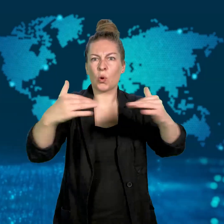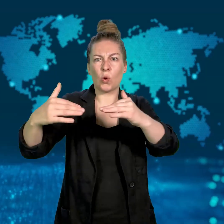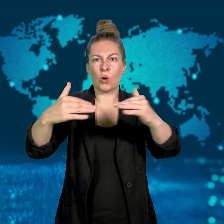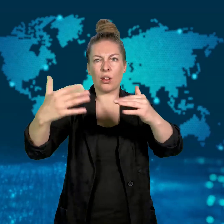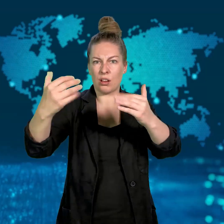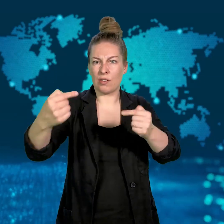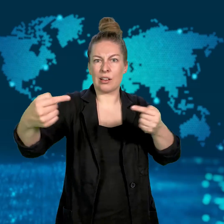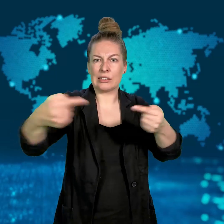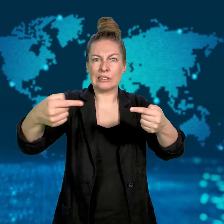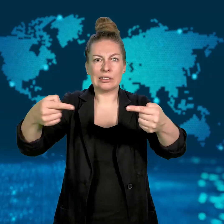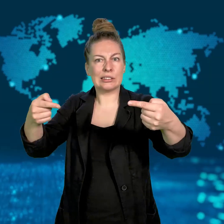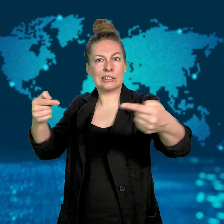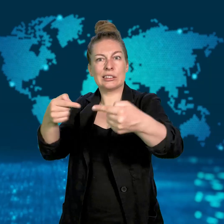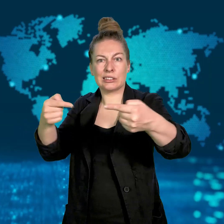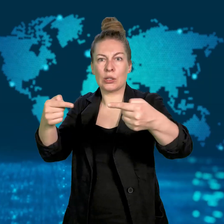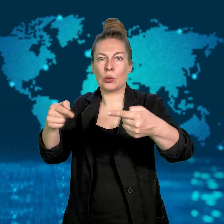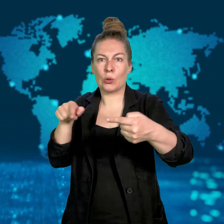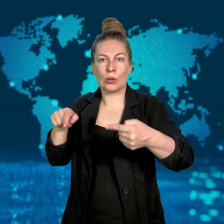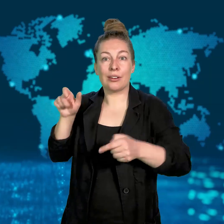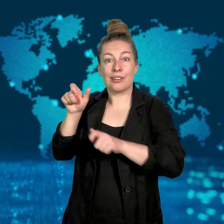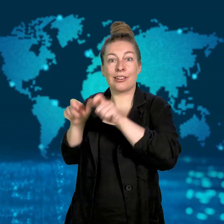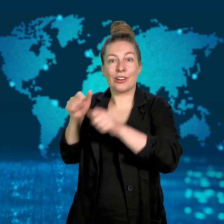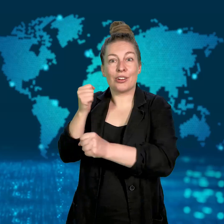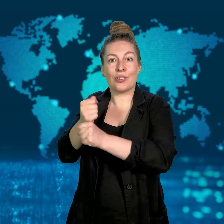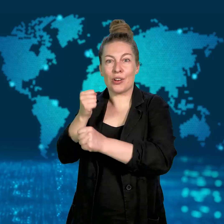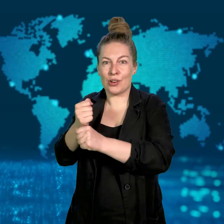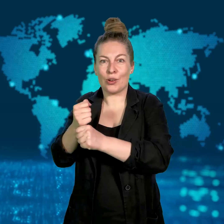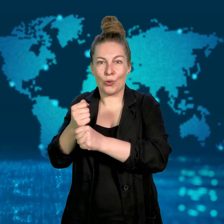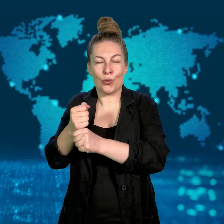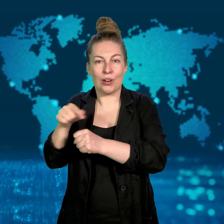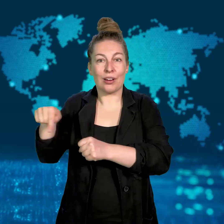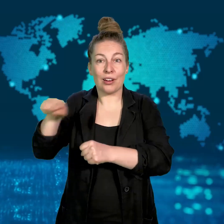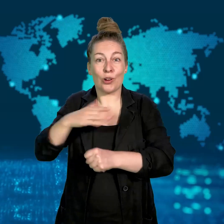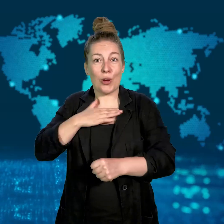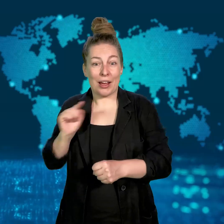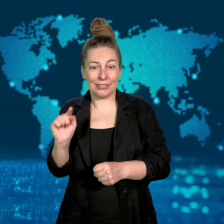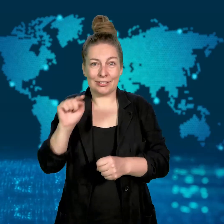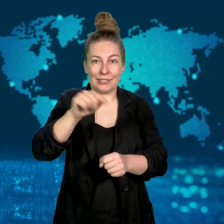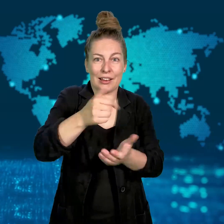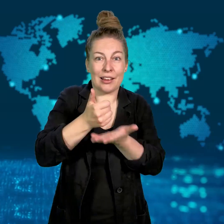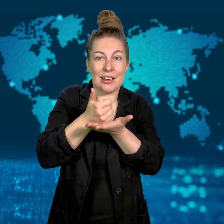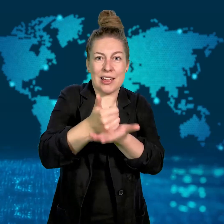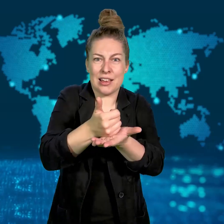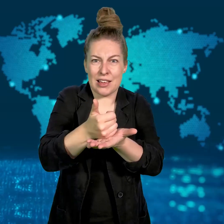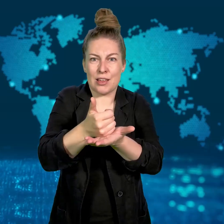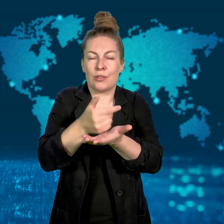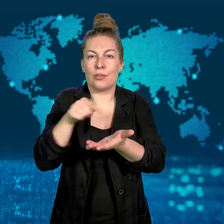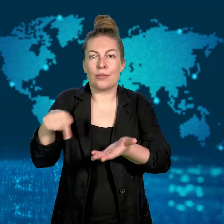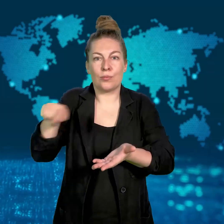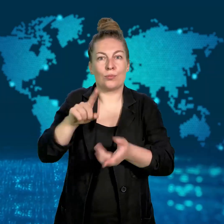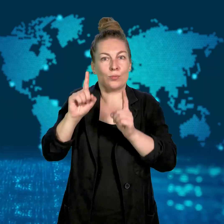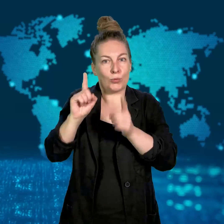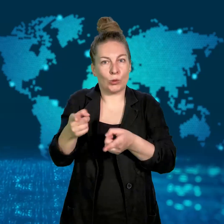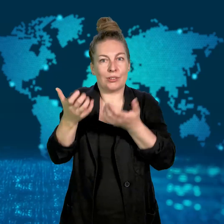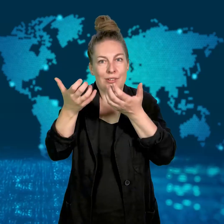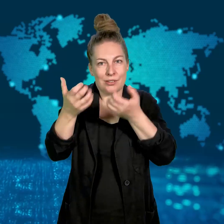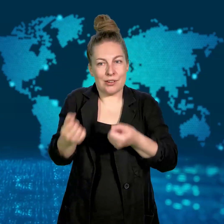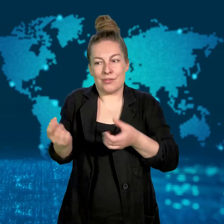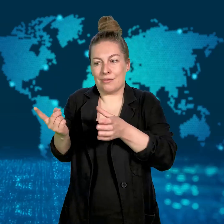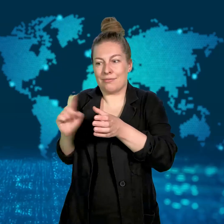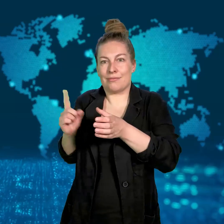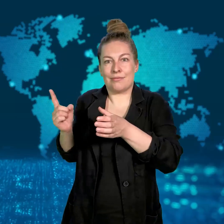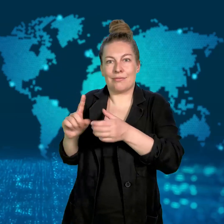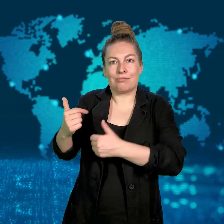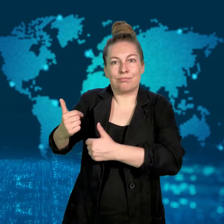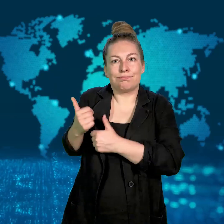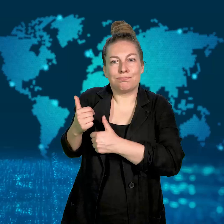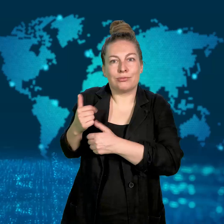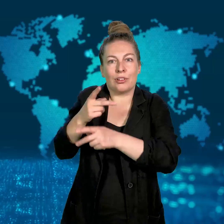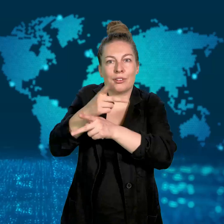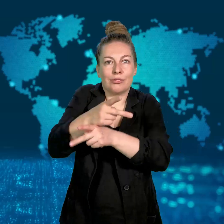the lack of telecommunications and the difficulty of relief workers to